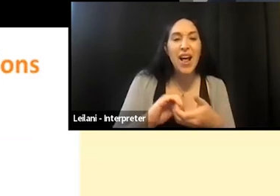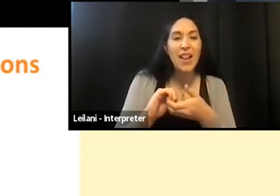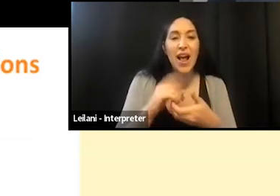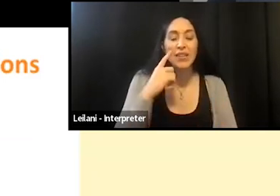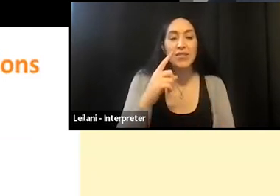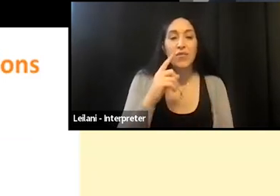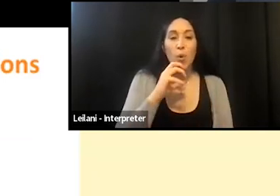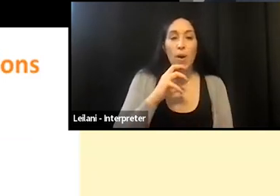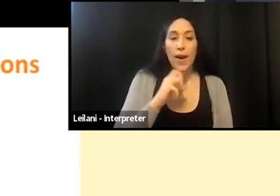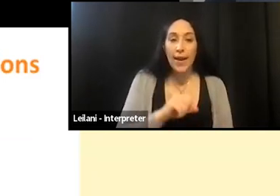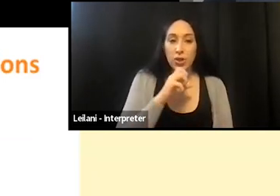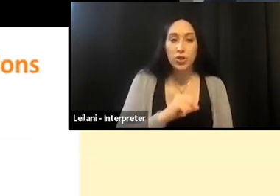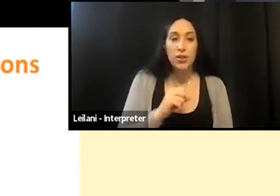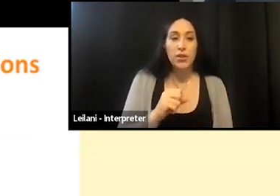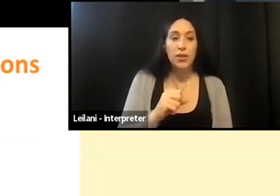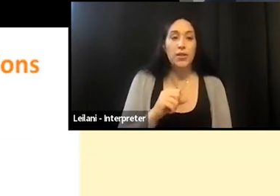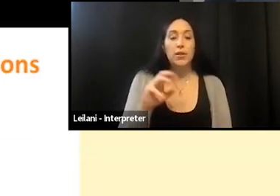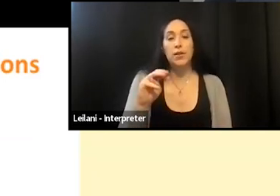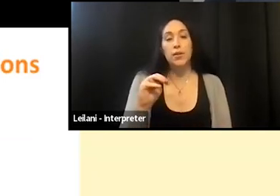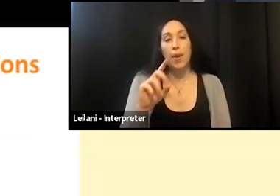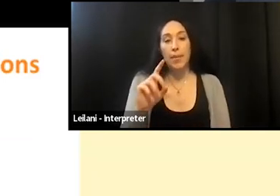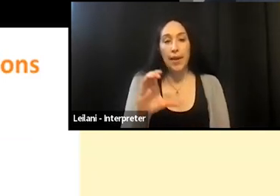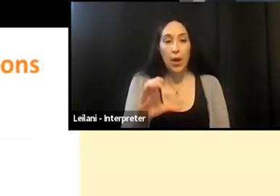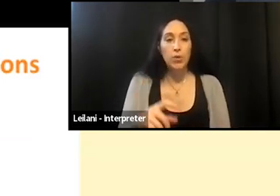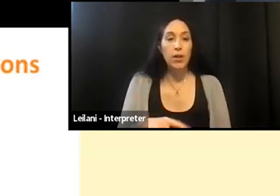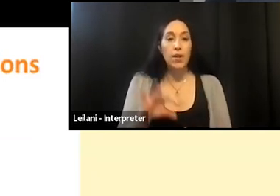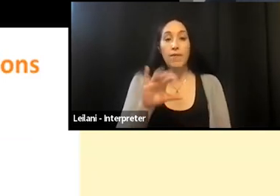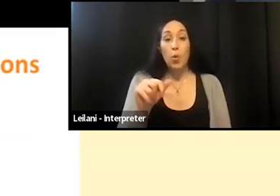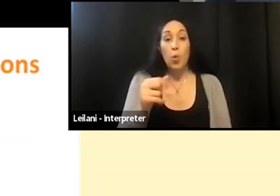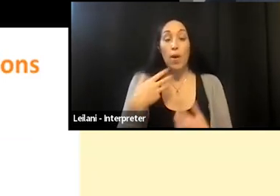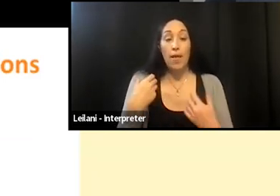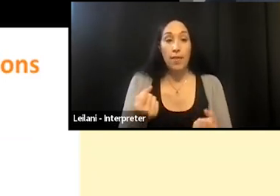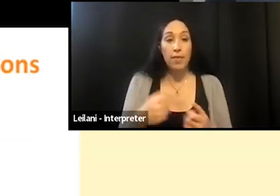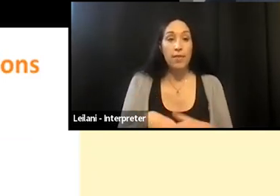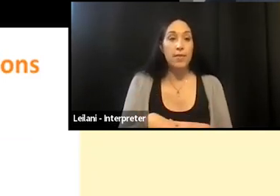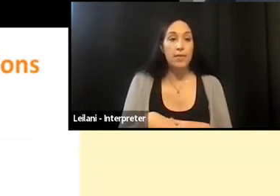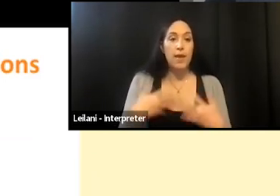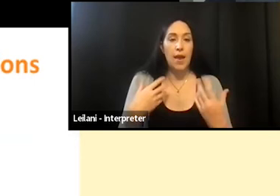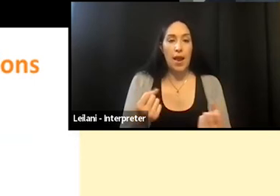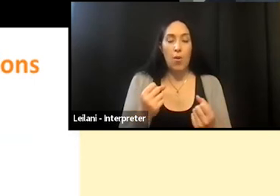the Florida Department of Health in Miami-Dade County, Miami-Dade County Office of the Mayor,